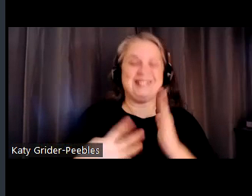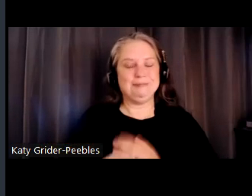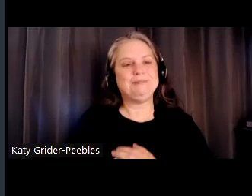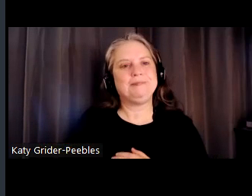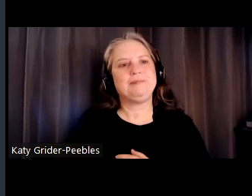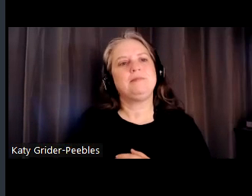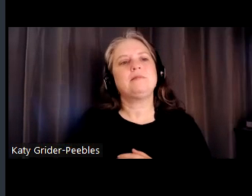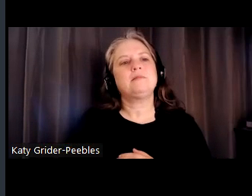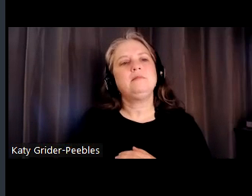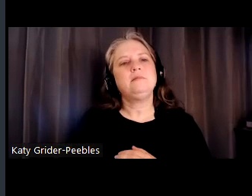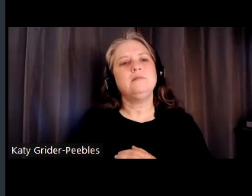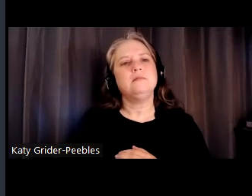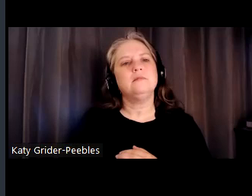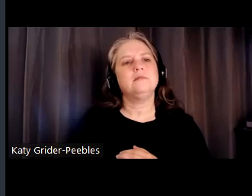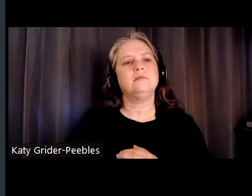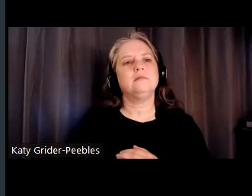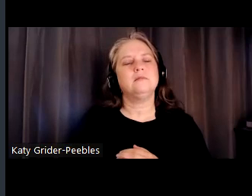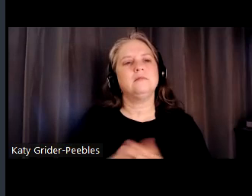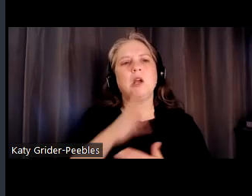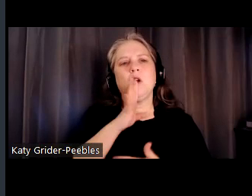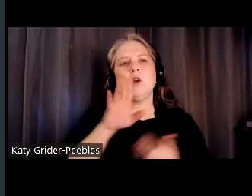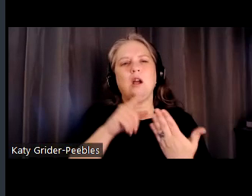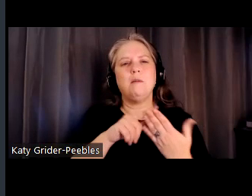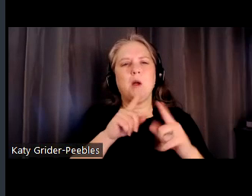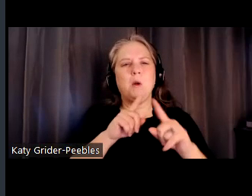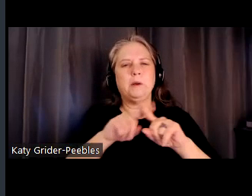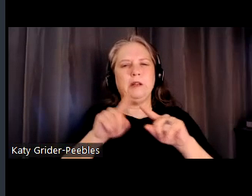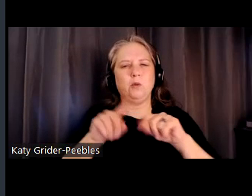about the different things that might influence diversity in an audience.